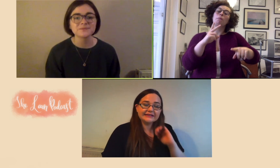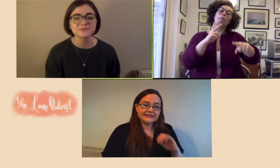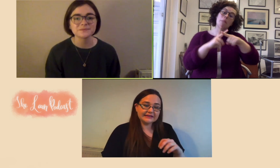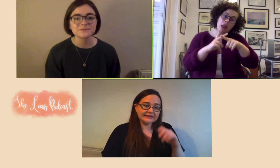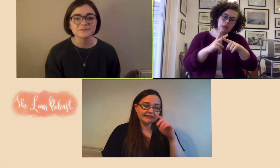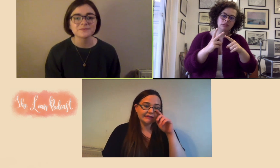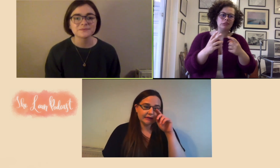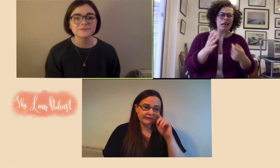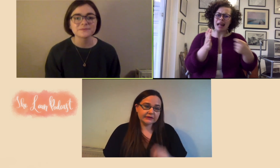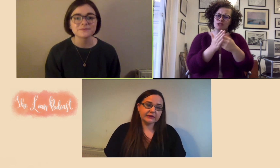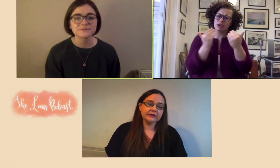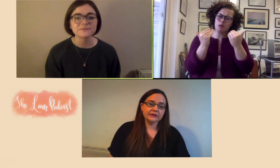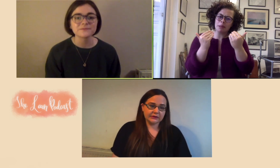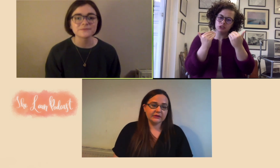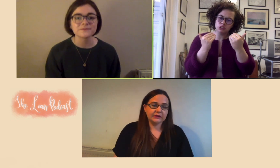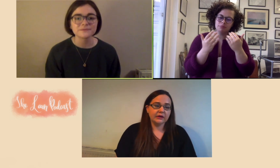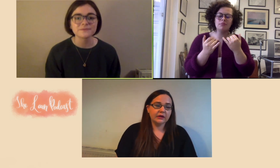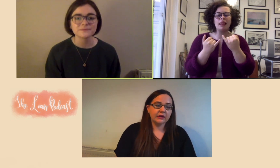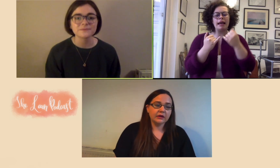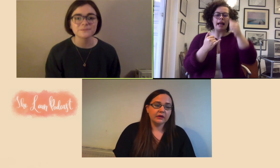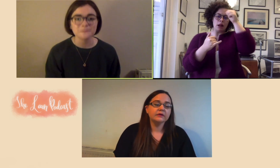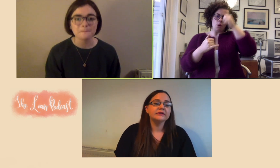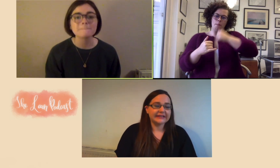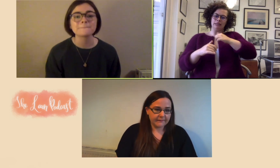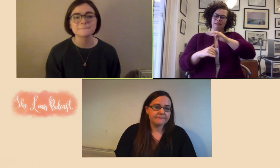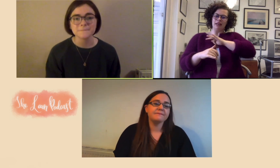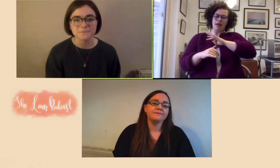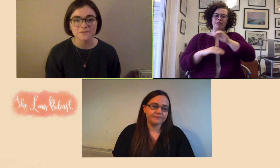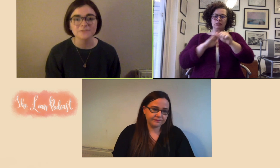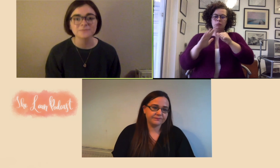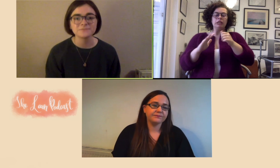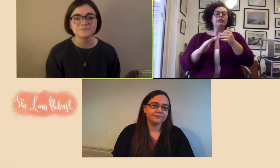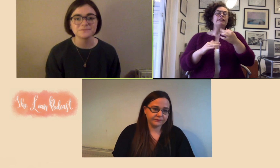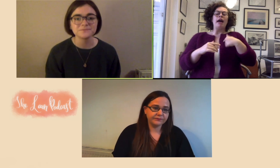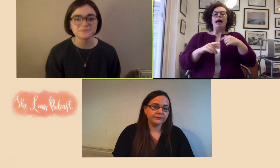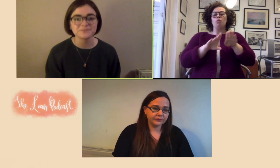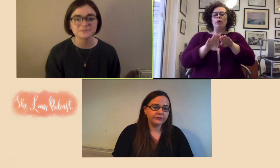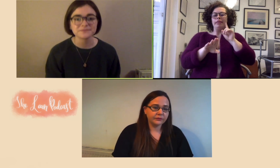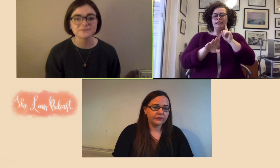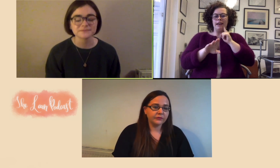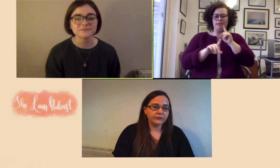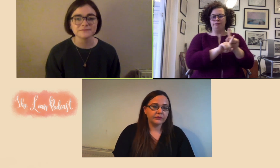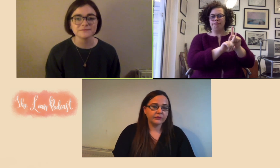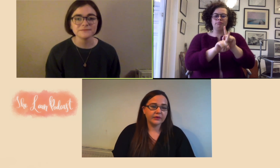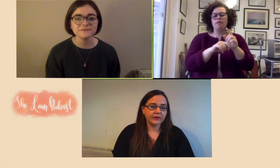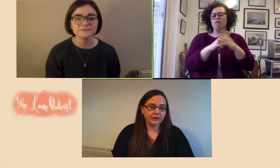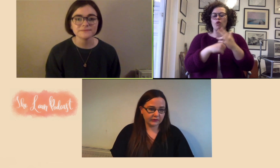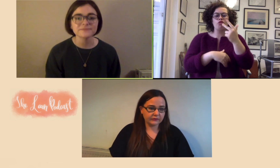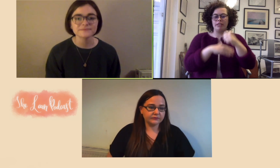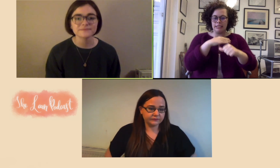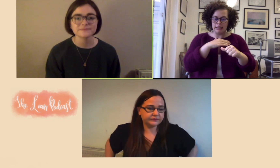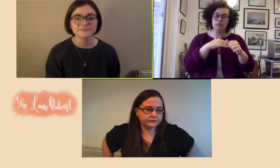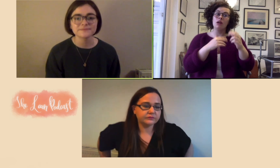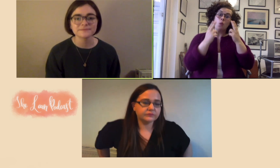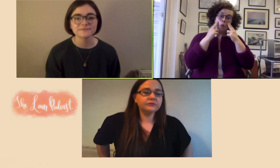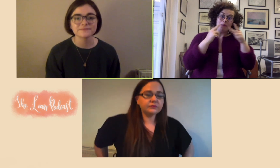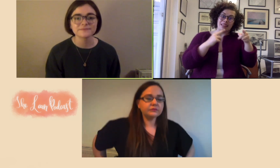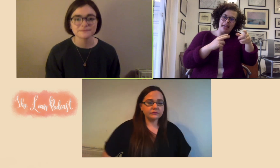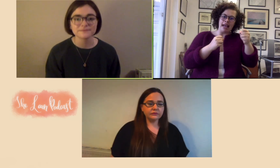also relates to interpreting and it's gone. But it's that extra peripheral information that we need. Like, I actually had that experience where I worked